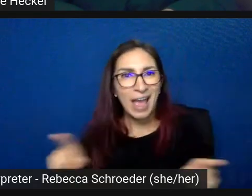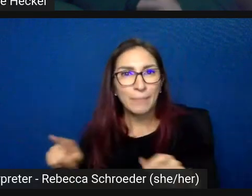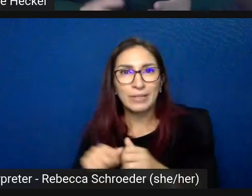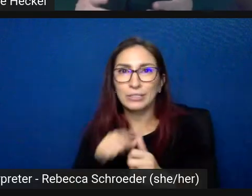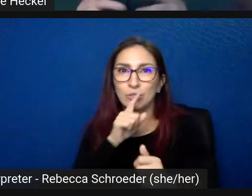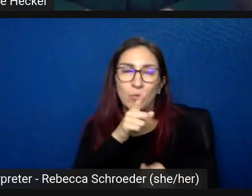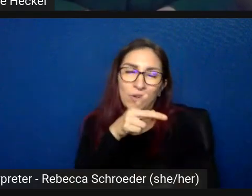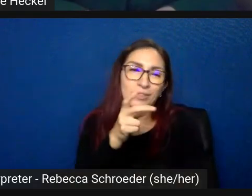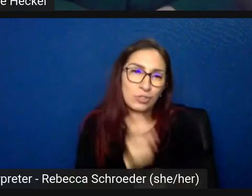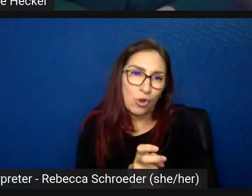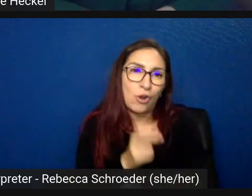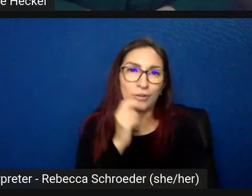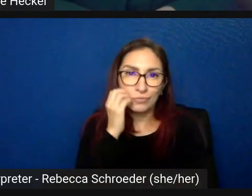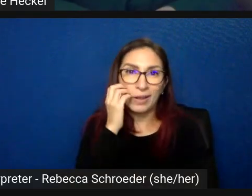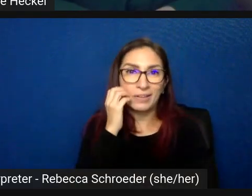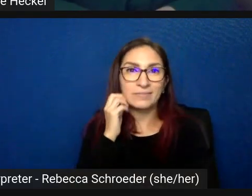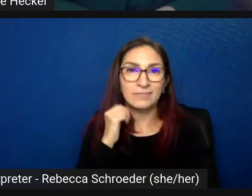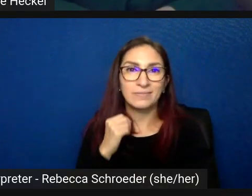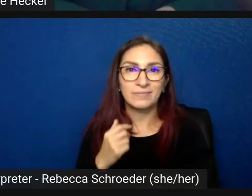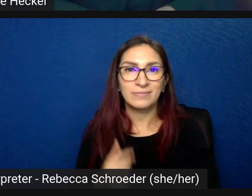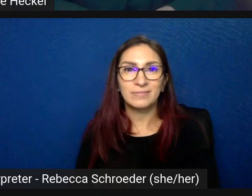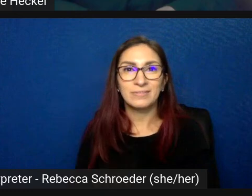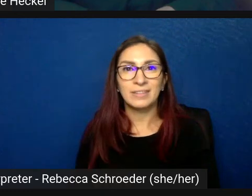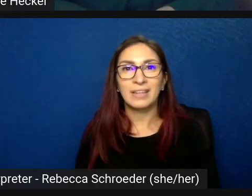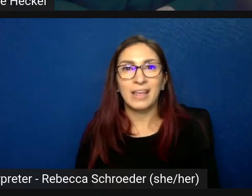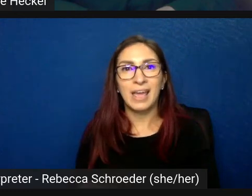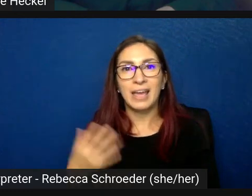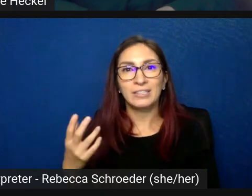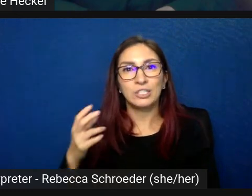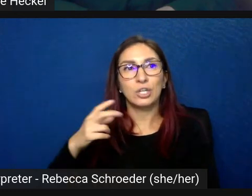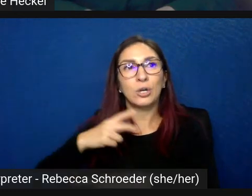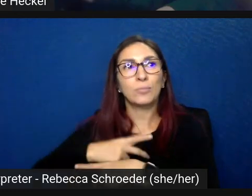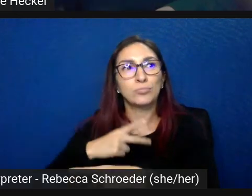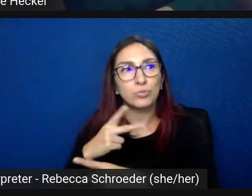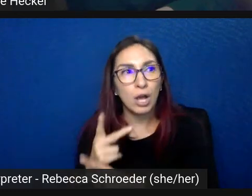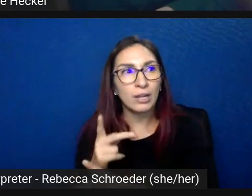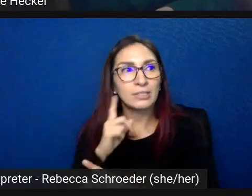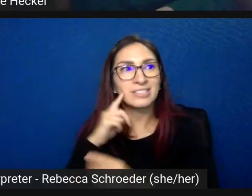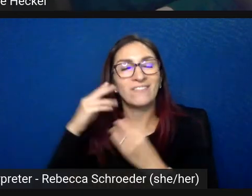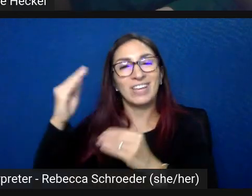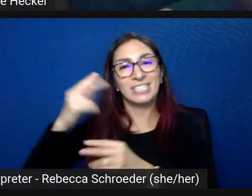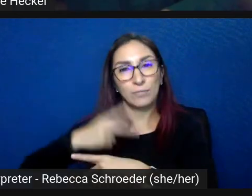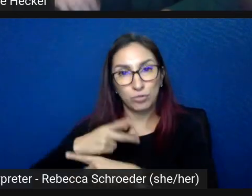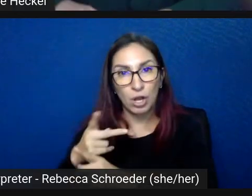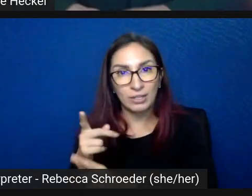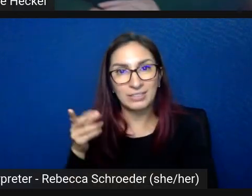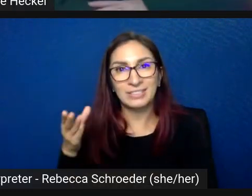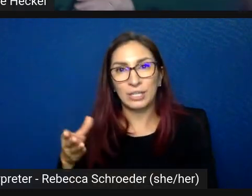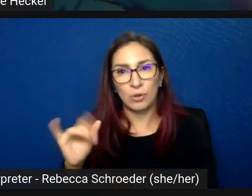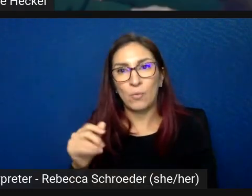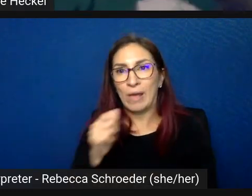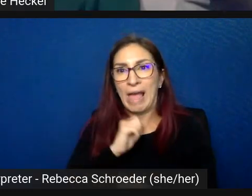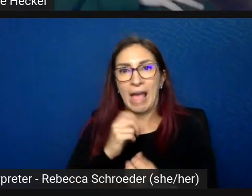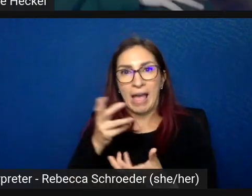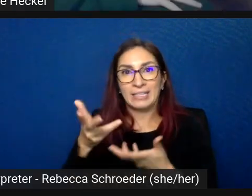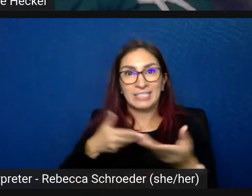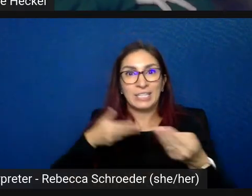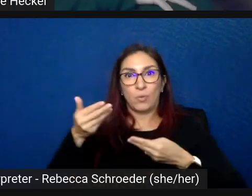That and vended products is my other bug bear, because I deal with a lot vended products.